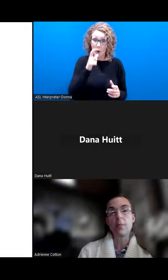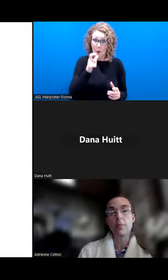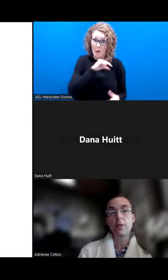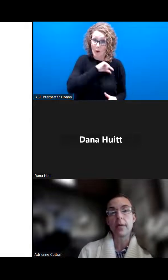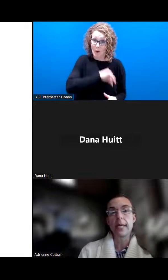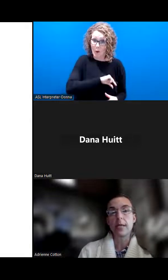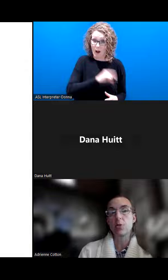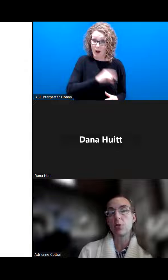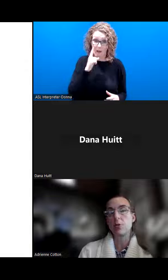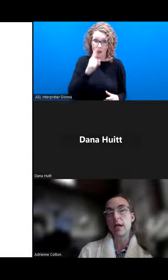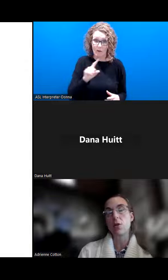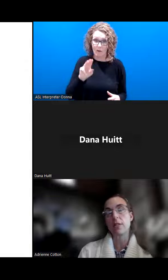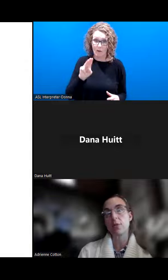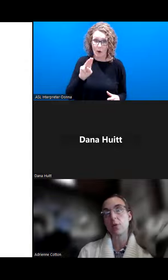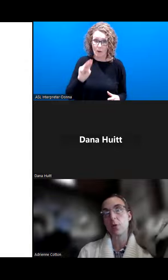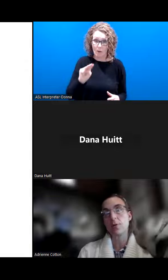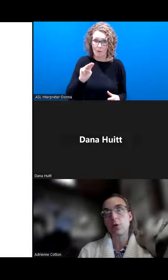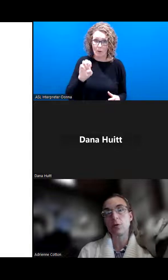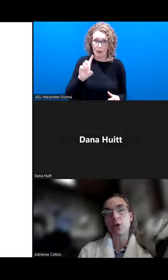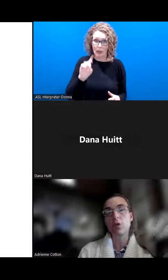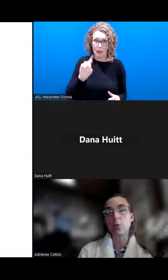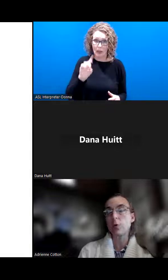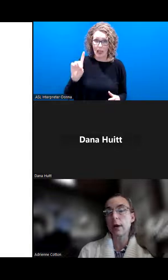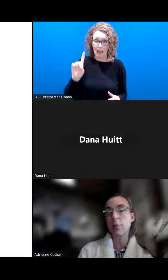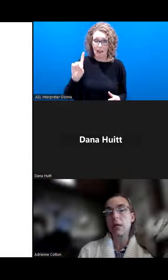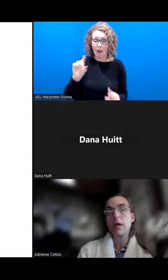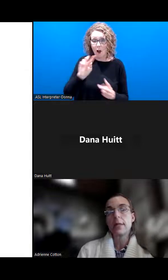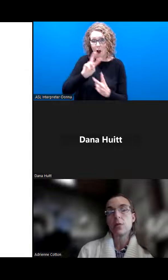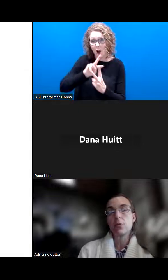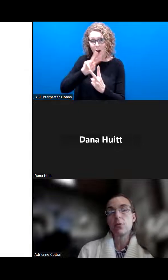mind all the time because that's your job